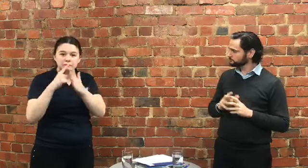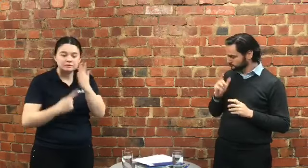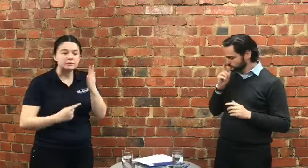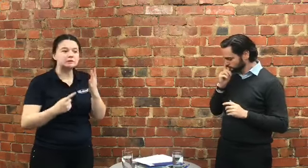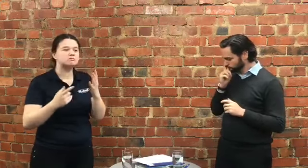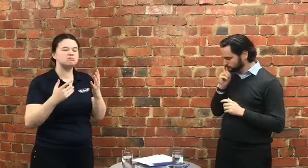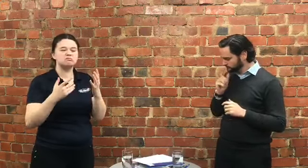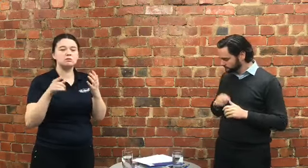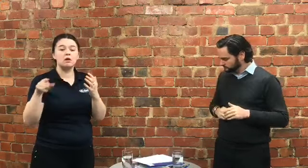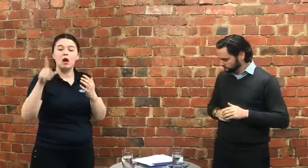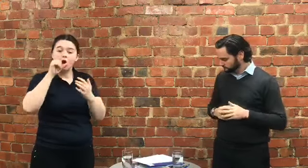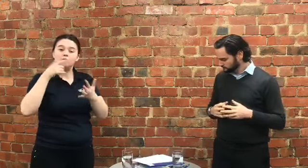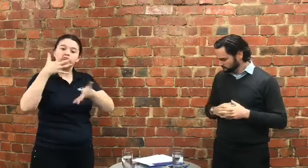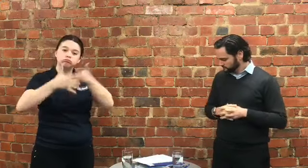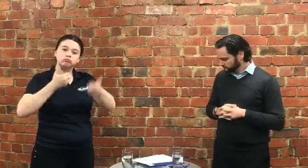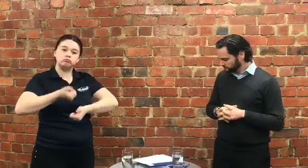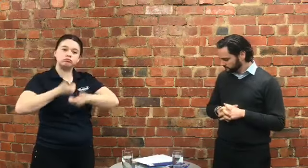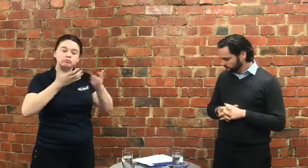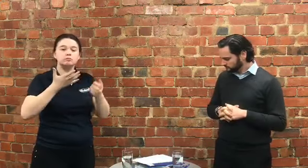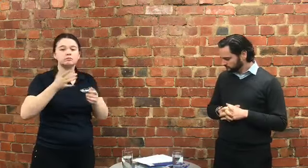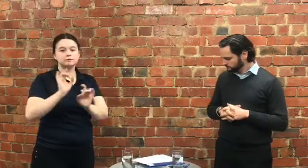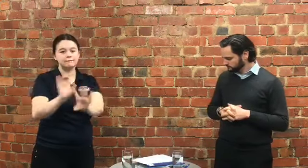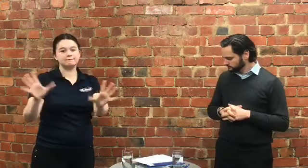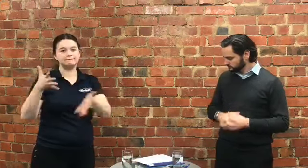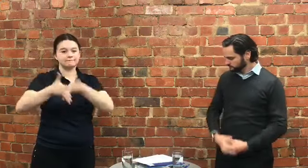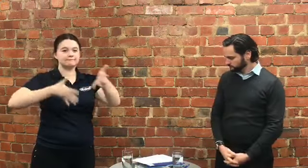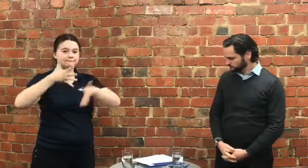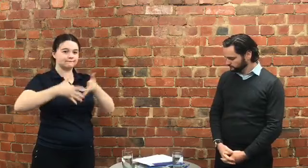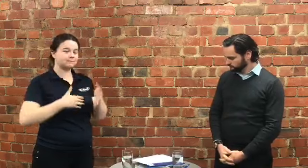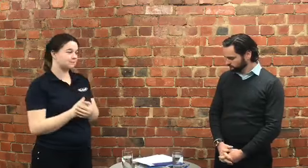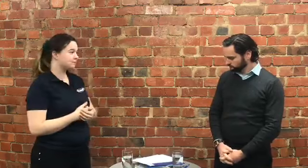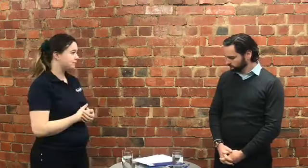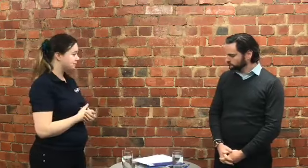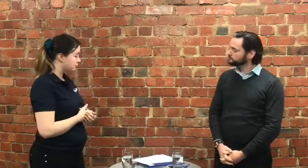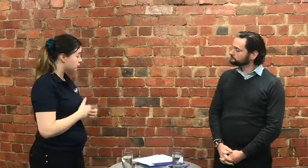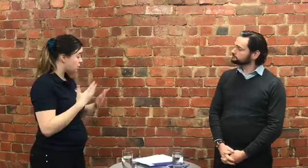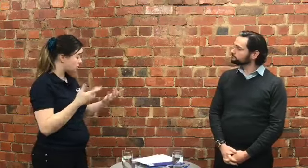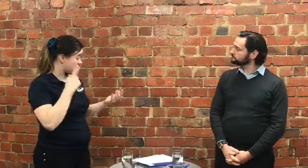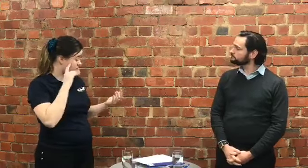in the type of disability they have. Autism and down syndrome, people that are deaf,